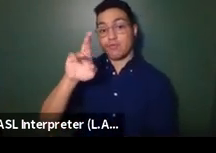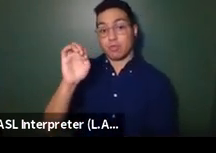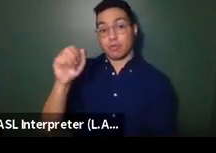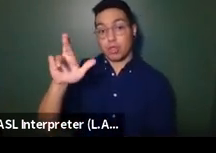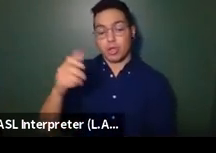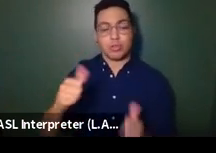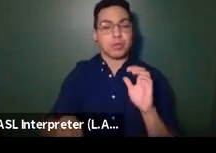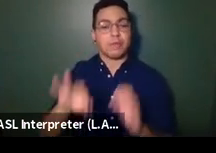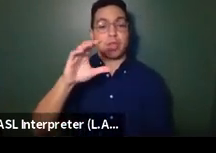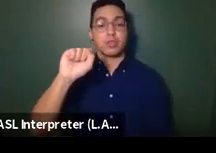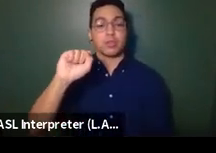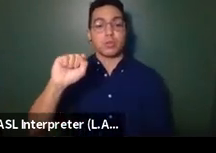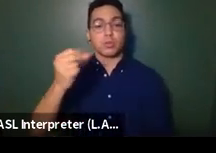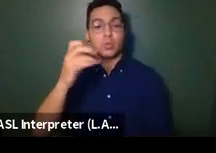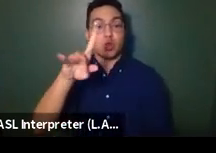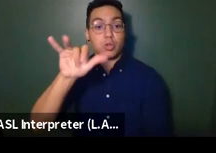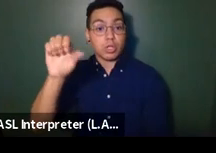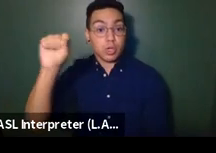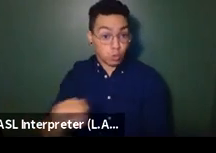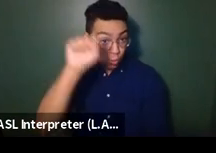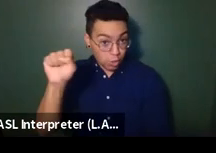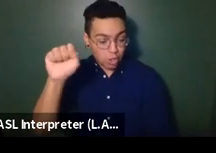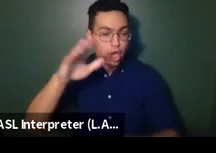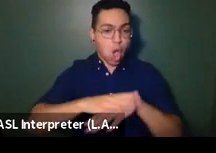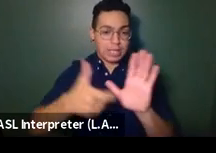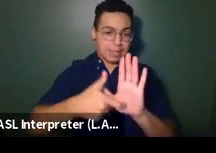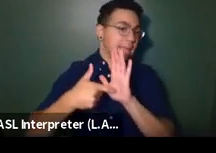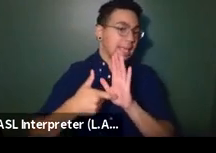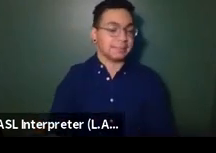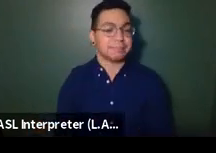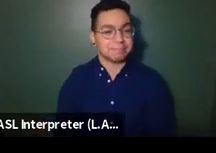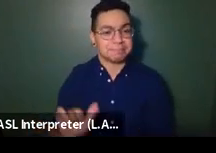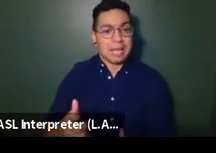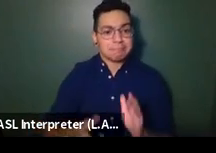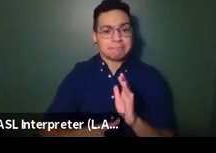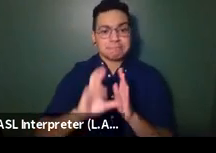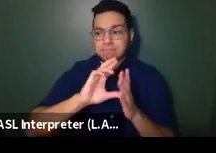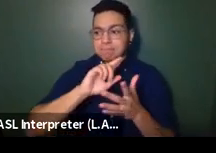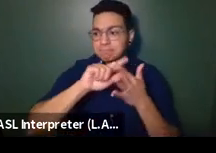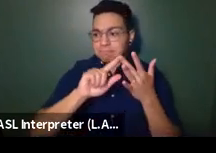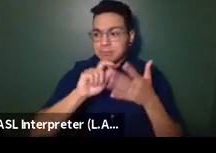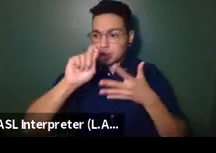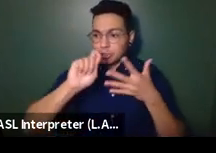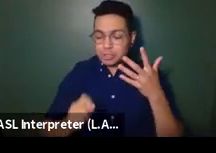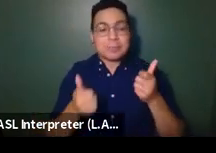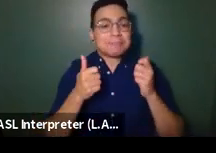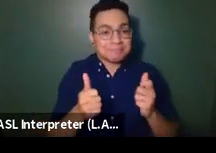ESD 189 - Amy Colburn: Okay, I think that covers all of the just kind of updates. So this is day two of school, A, G, professional learning